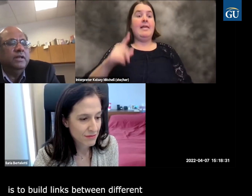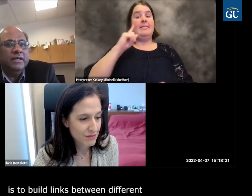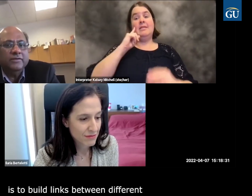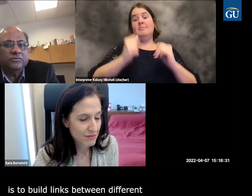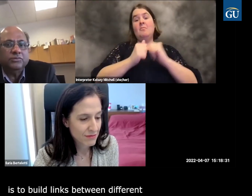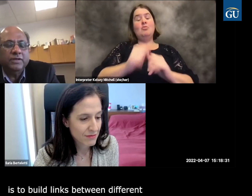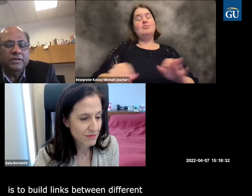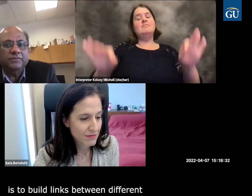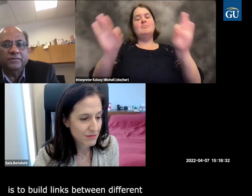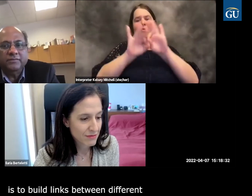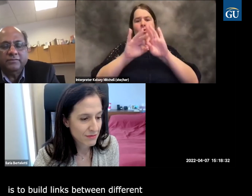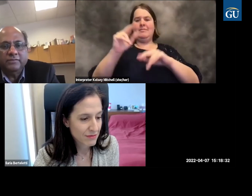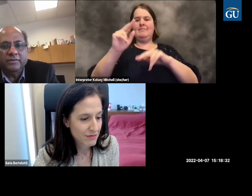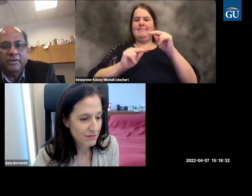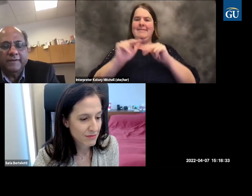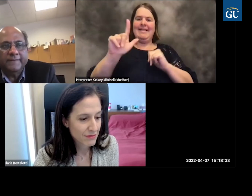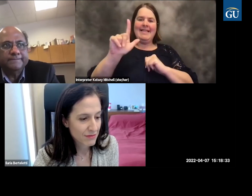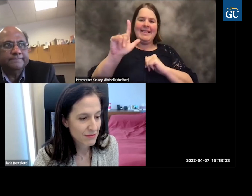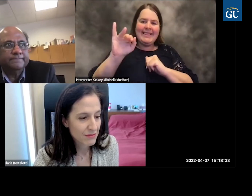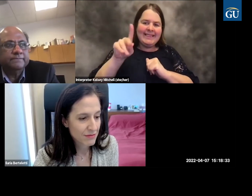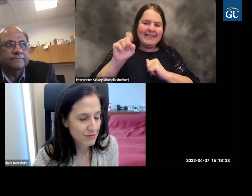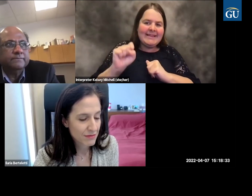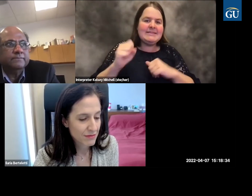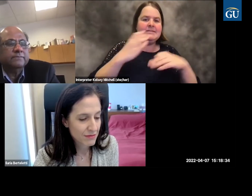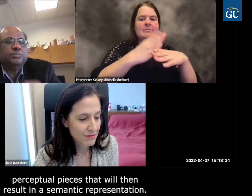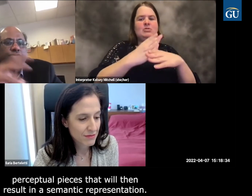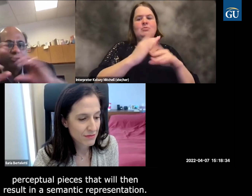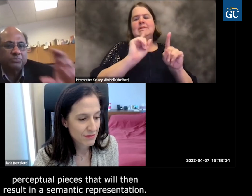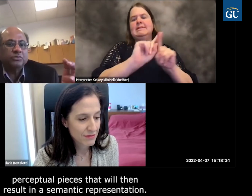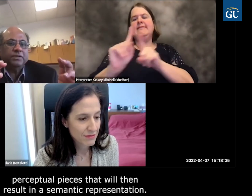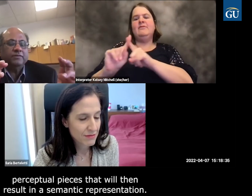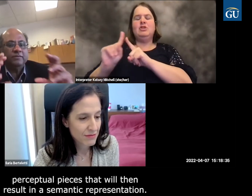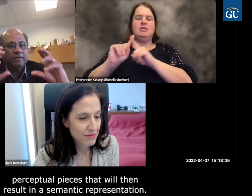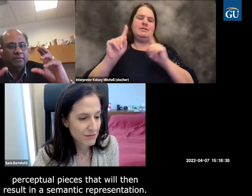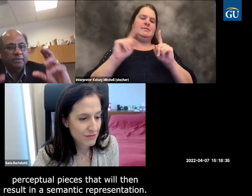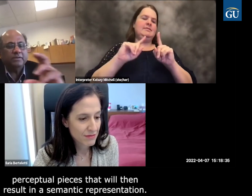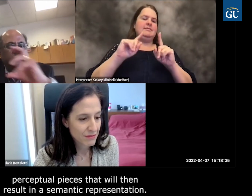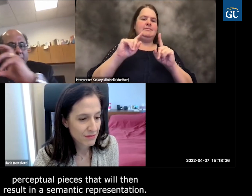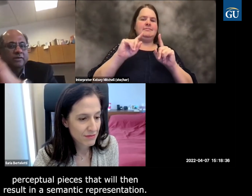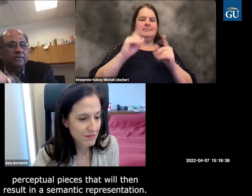links between different um